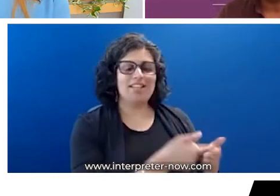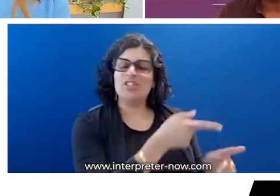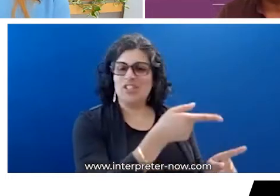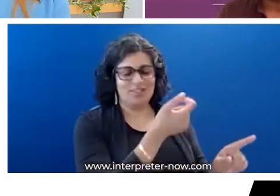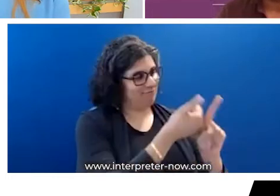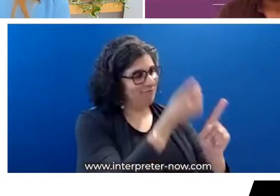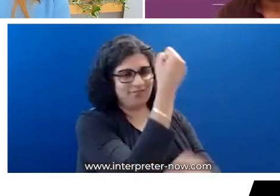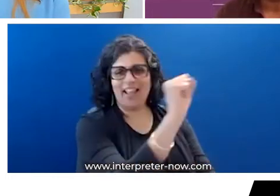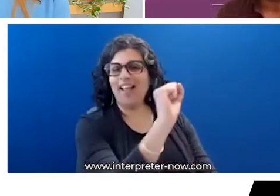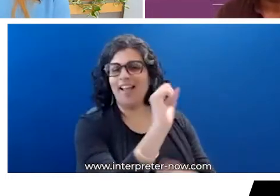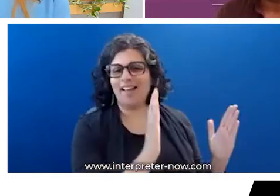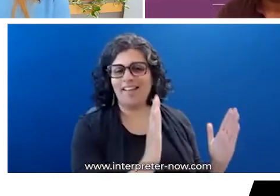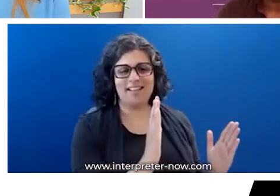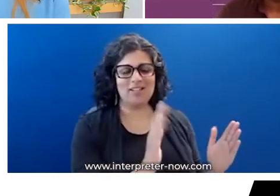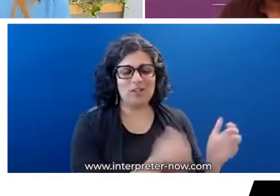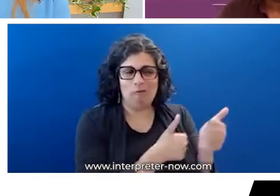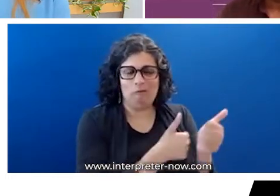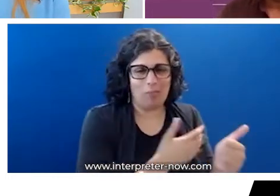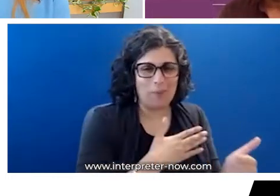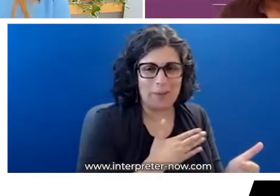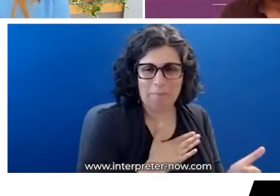so she's following after mom's footsteps in many ways.